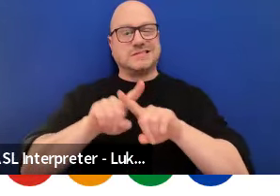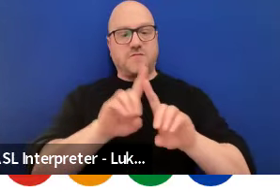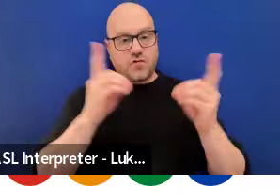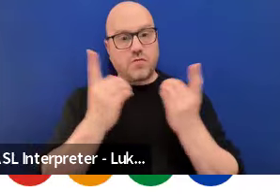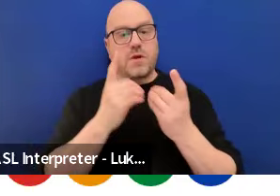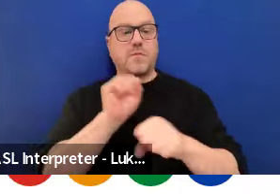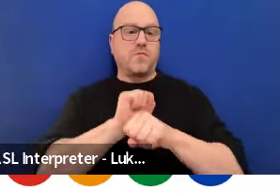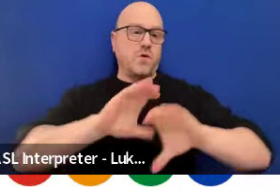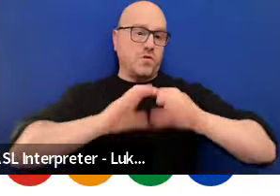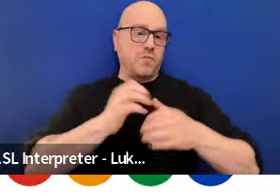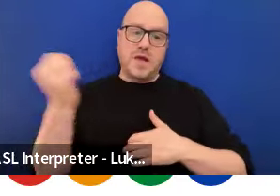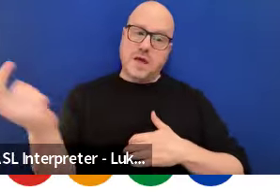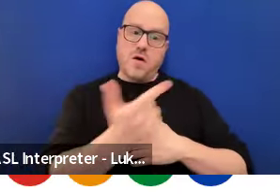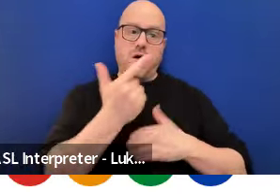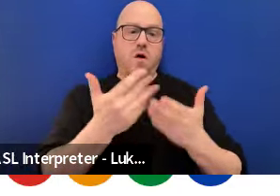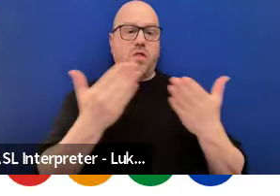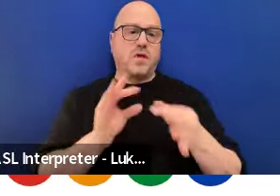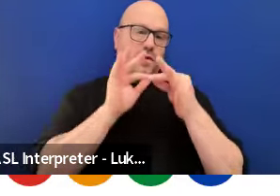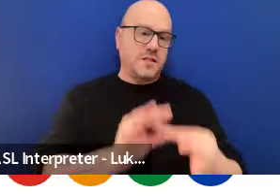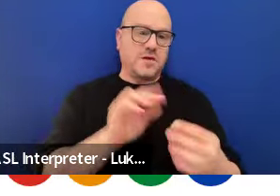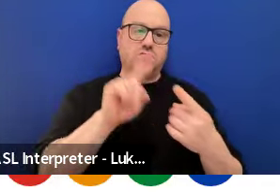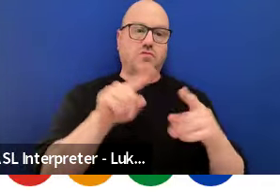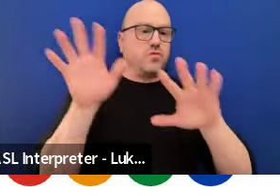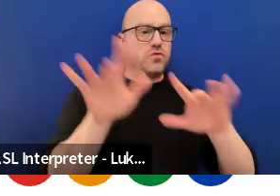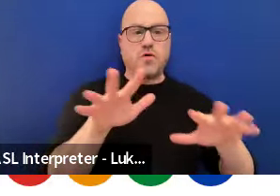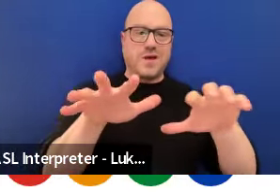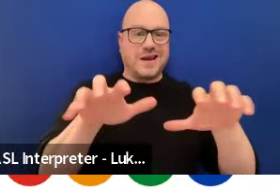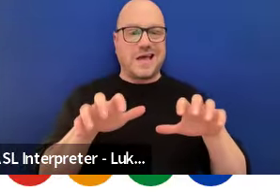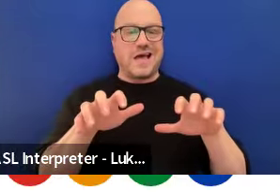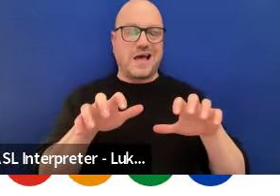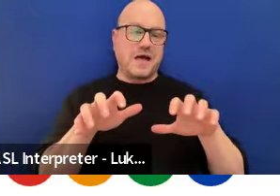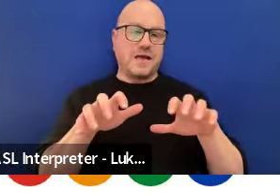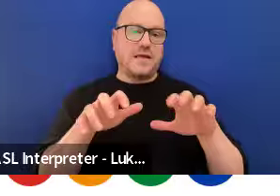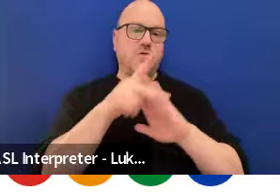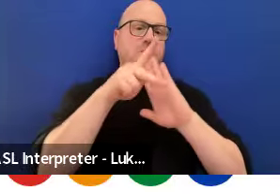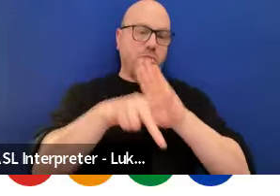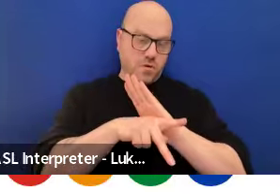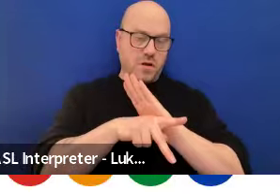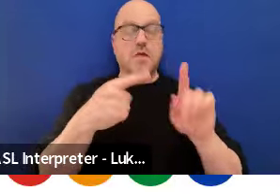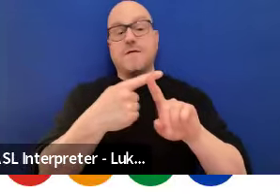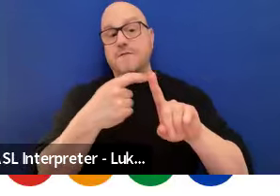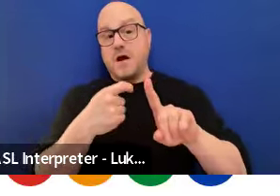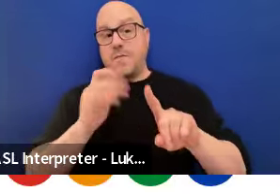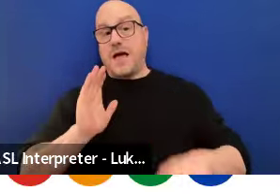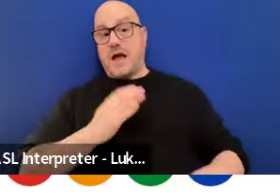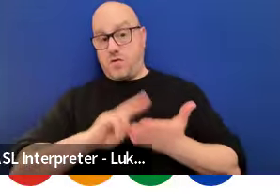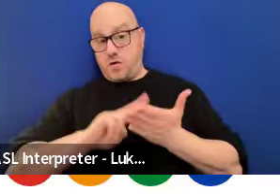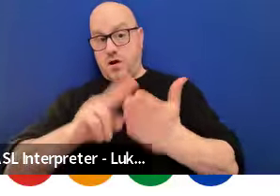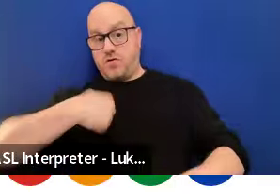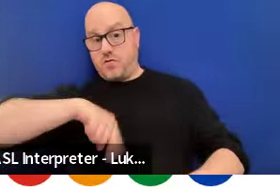GOING TO BE STANDING UP AN INTERDEPARTMENTAL WORKING GROUP, LOOKING AT ALL THINGS RELATED TO